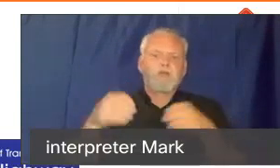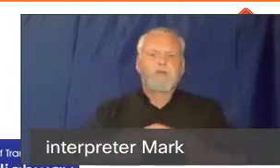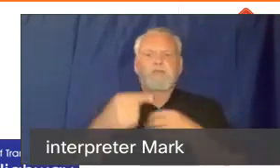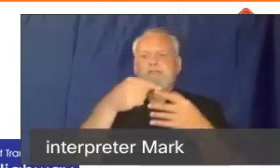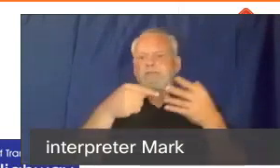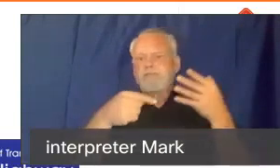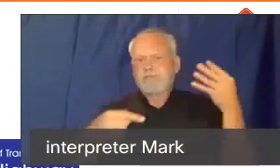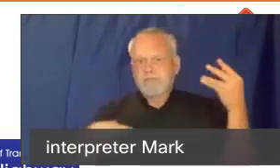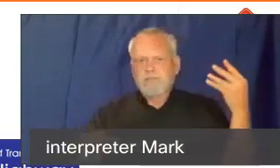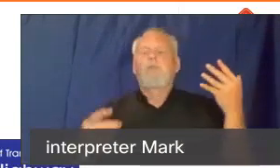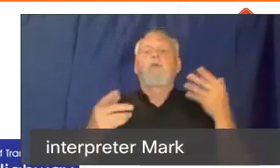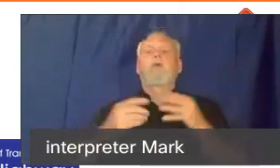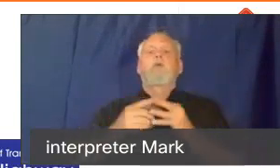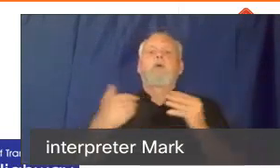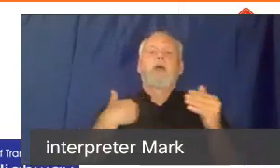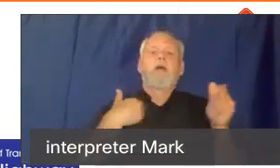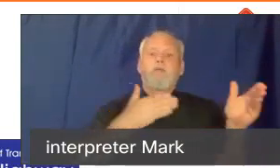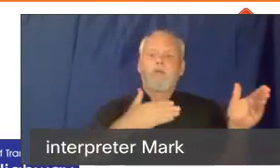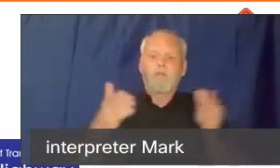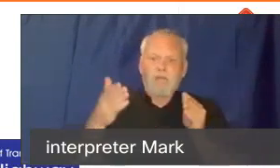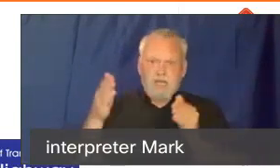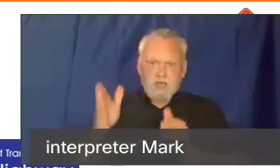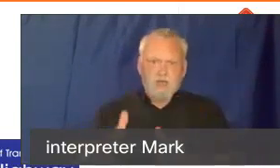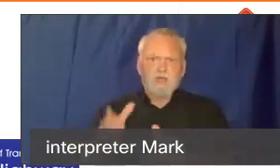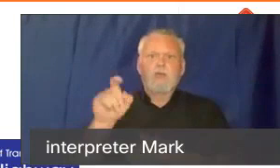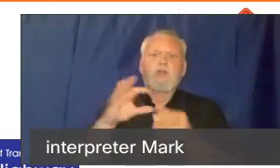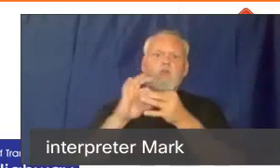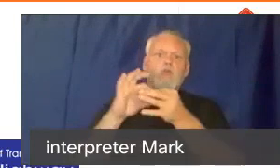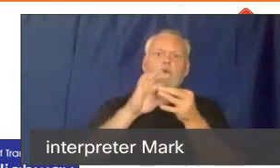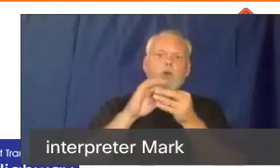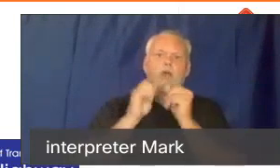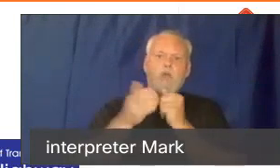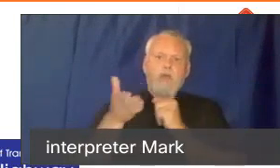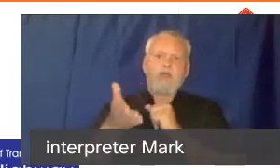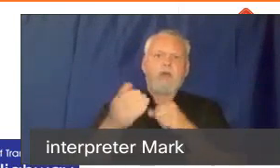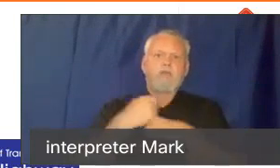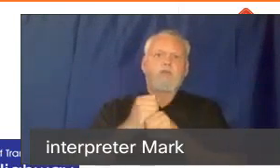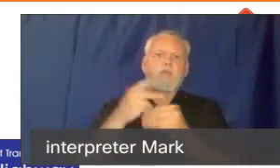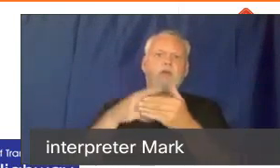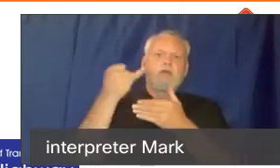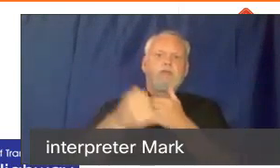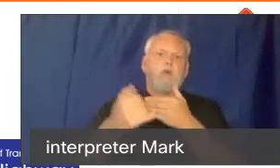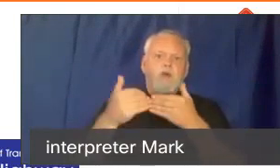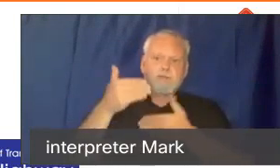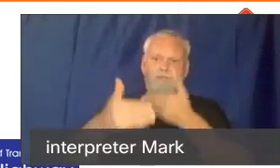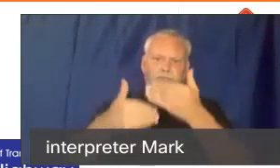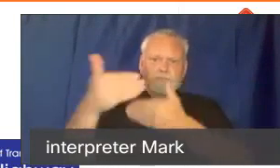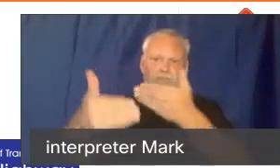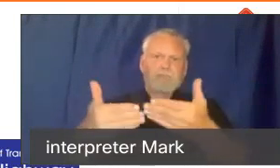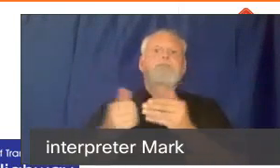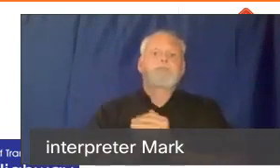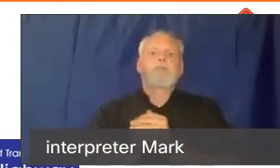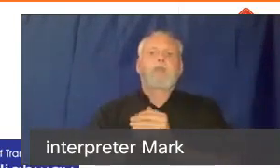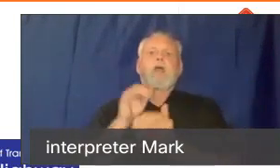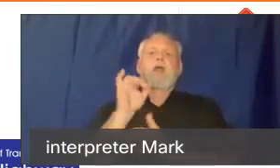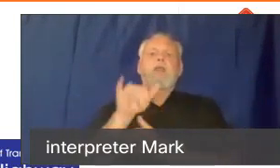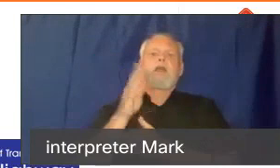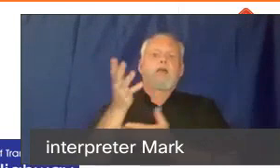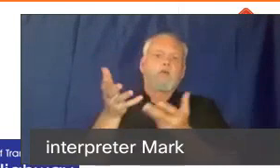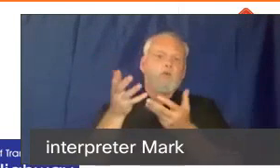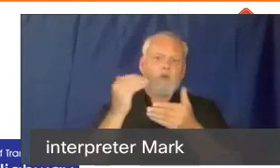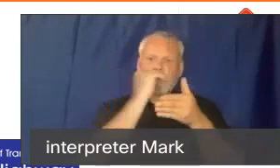We have our partner, we need to coordinate with them to make the project move forward. So that's what we just would like to list them here as well.